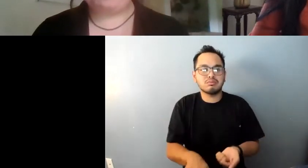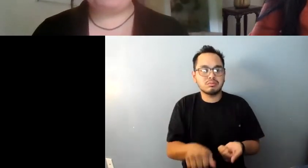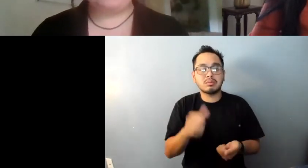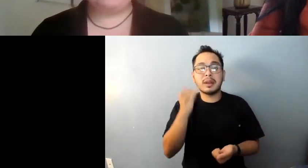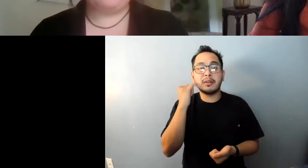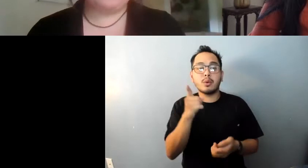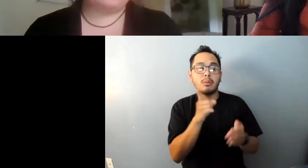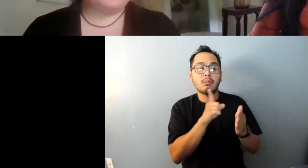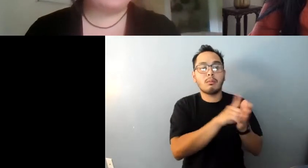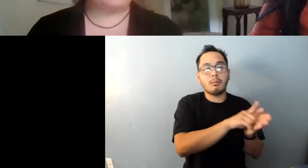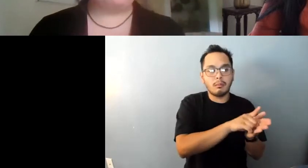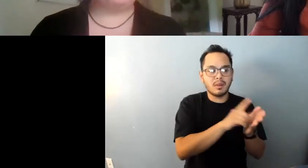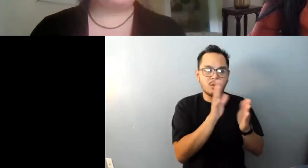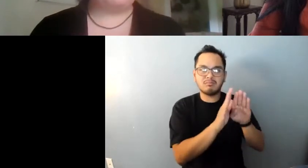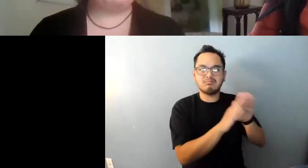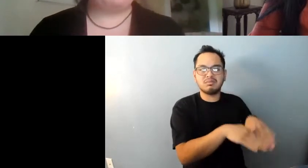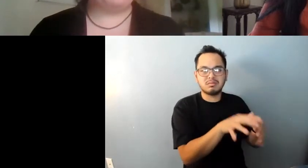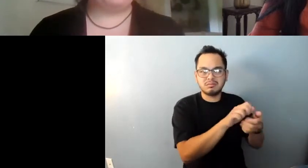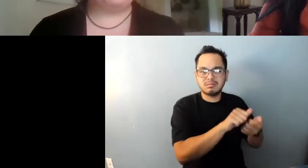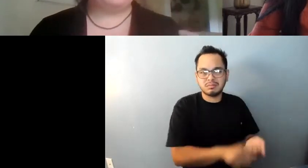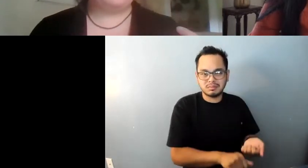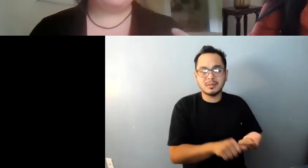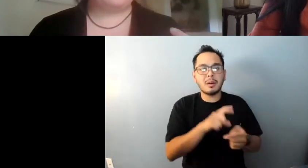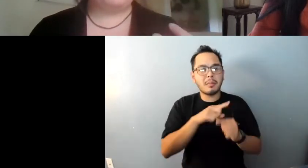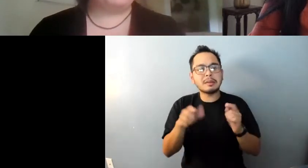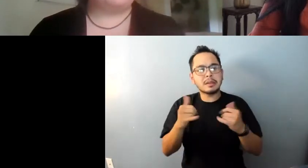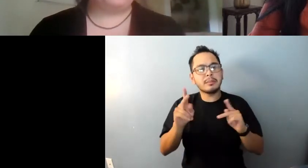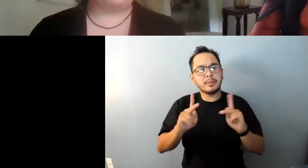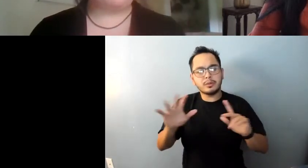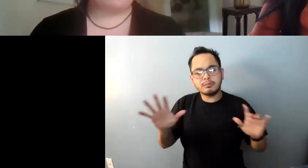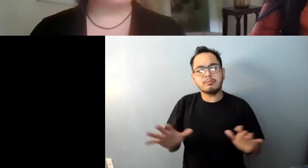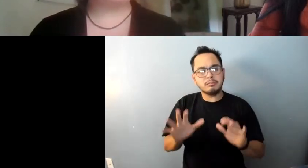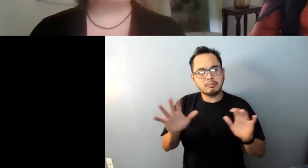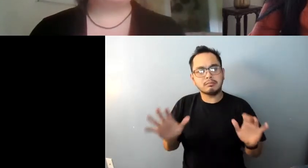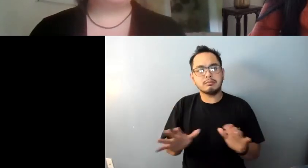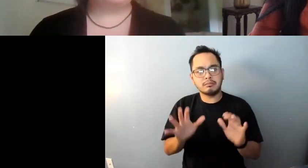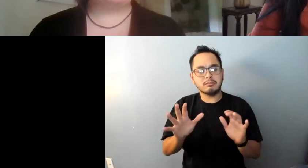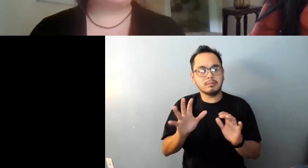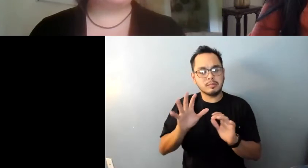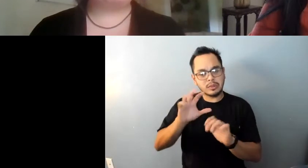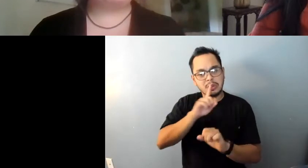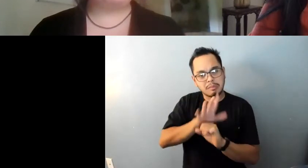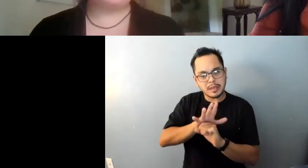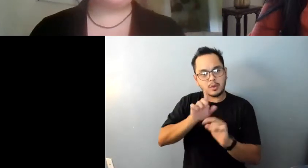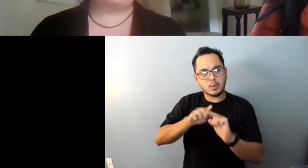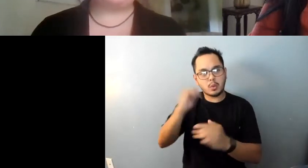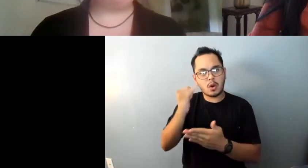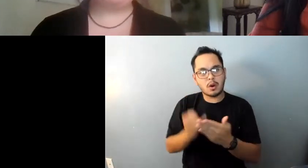But given the detail that so many people created these works of art, I think it is wonderful.